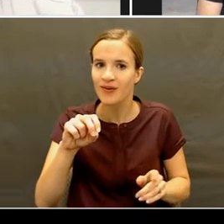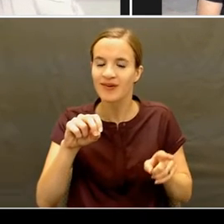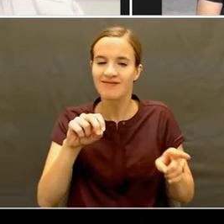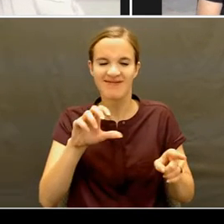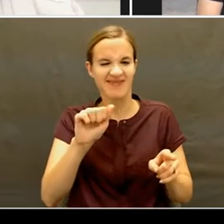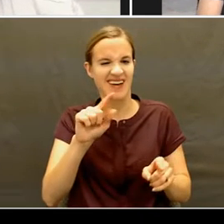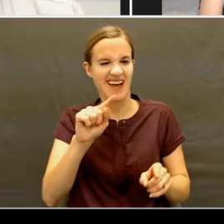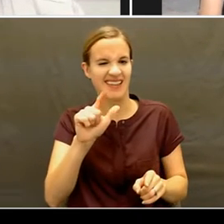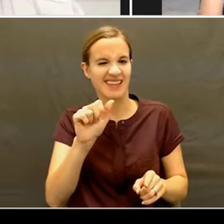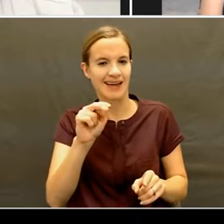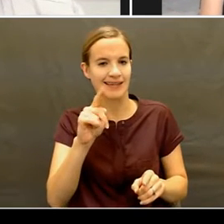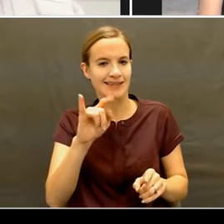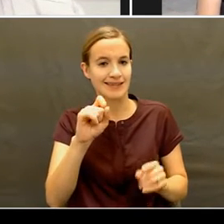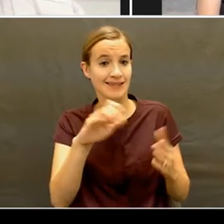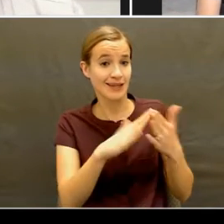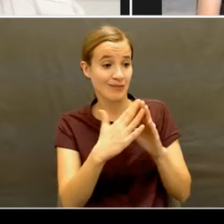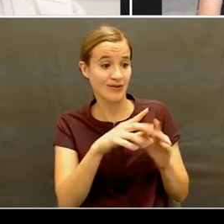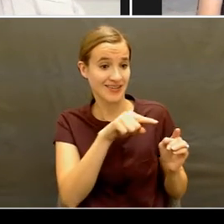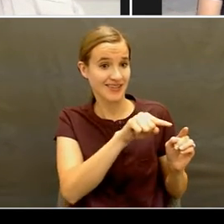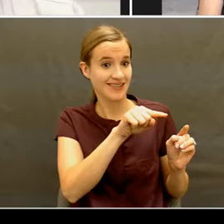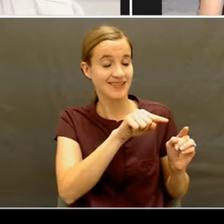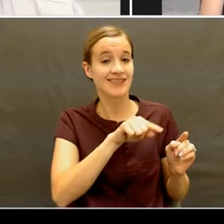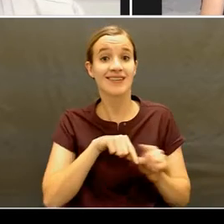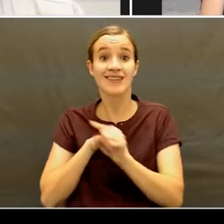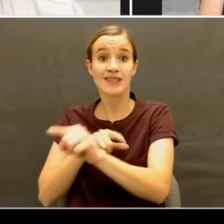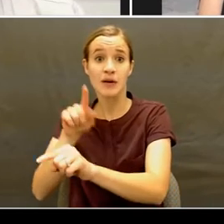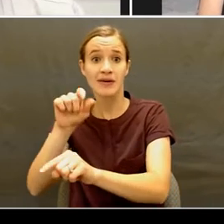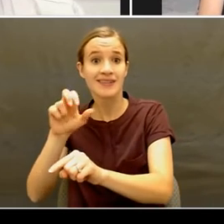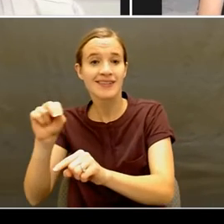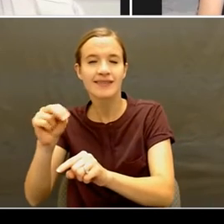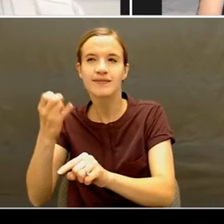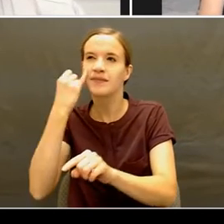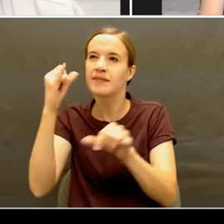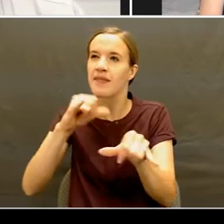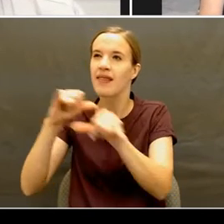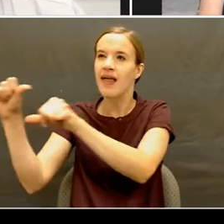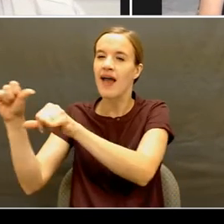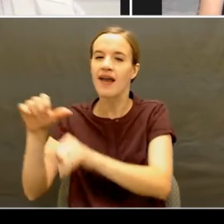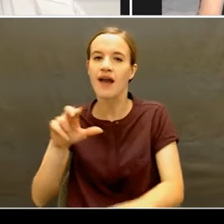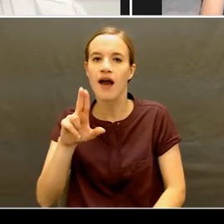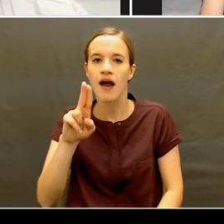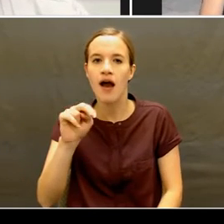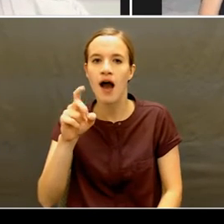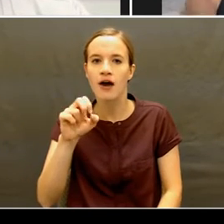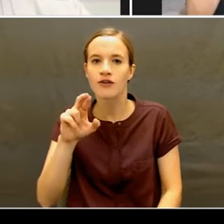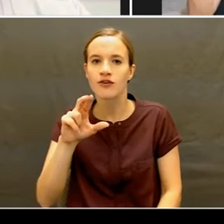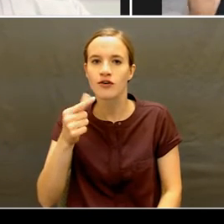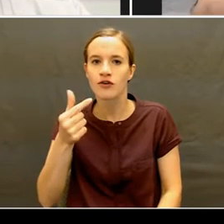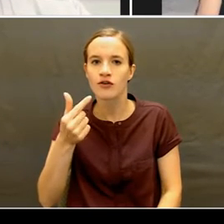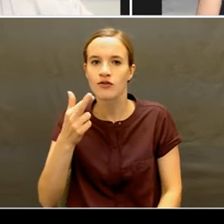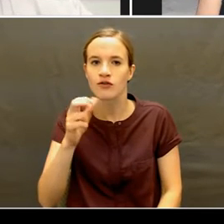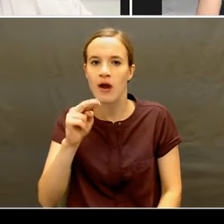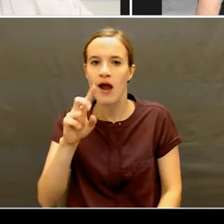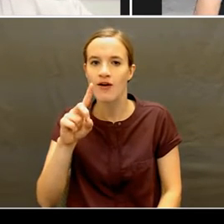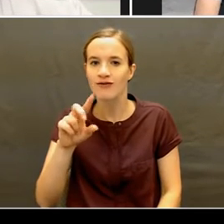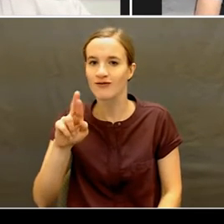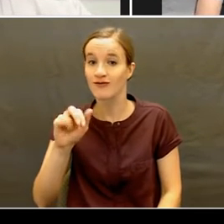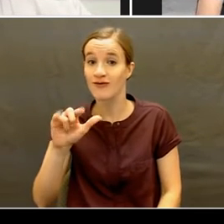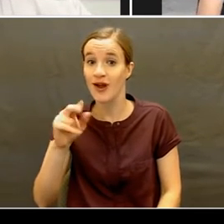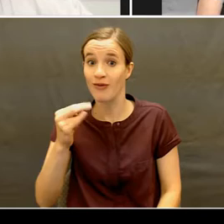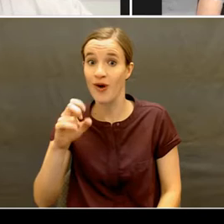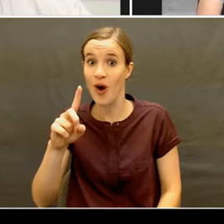people especially from Memphis, Tennessee. But, um, but that was, the picture behind me is from a